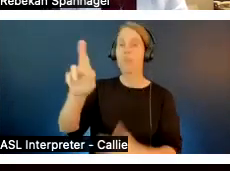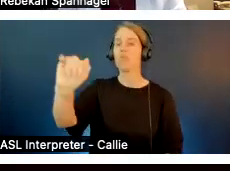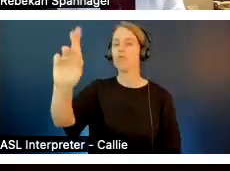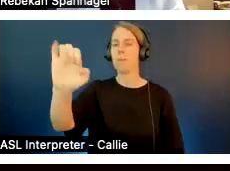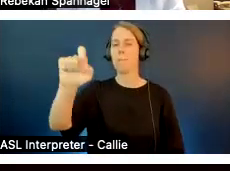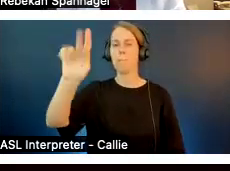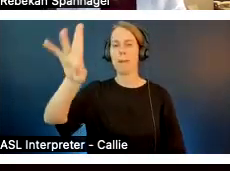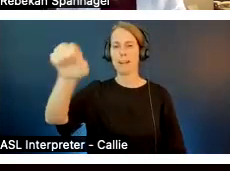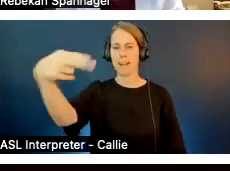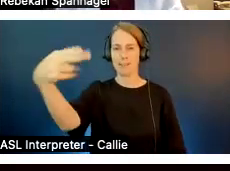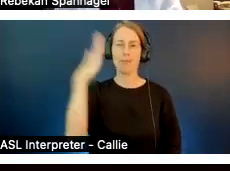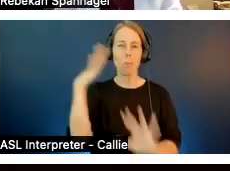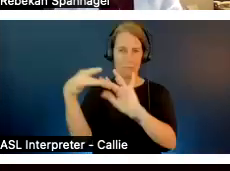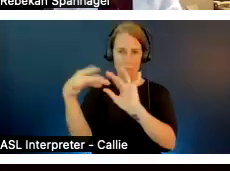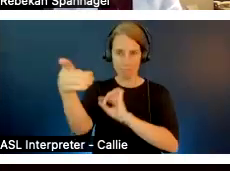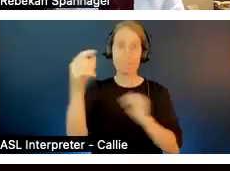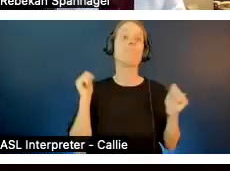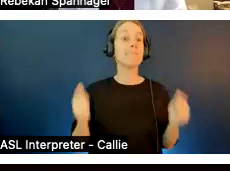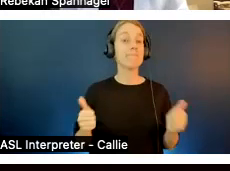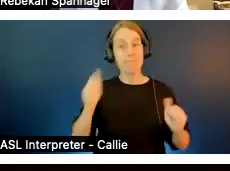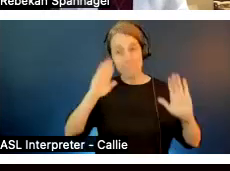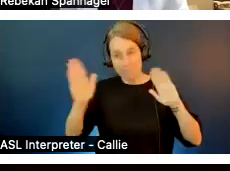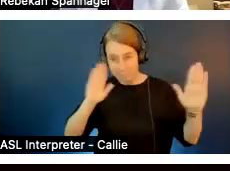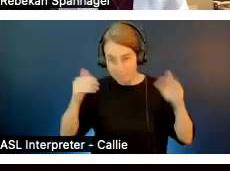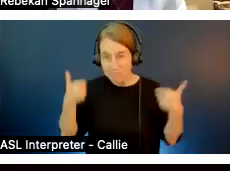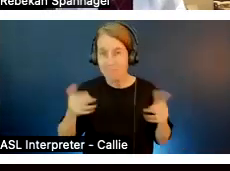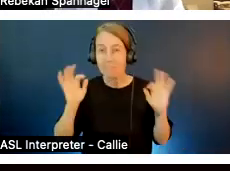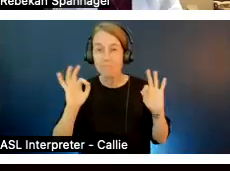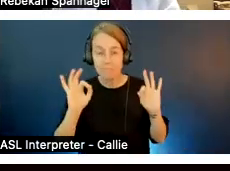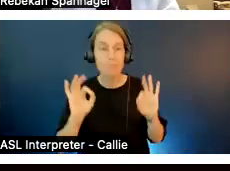i'm going to talk a bit about medicaid home and community-based services waivers so you